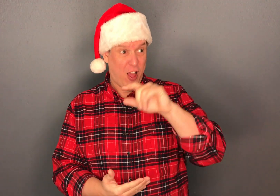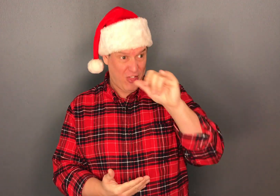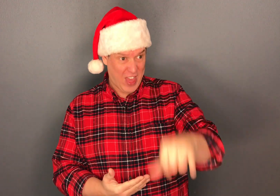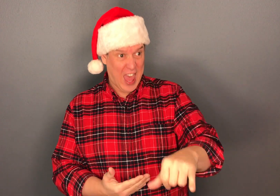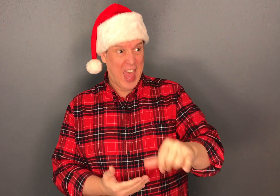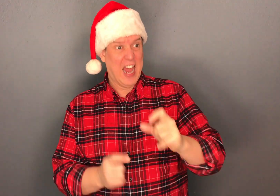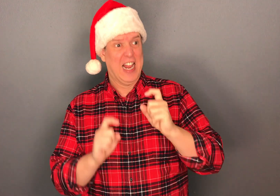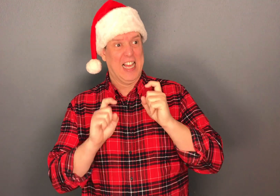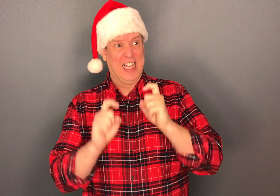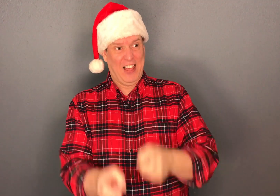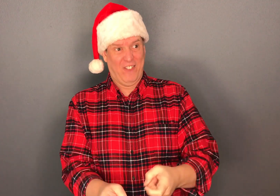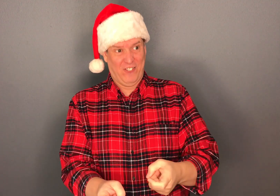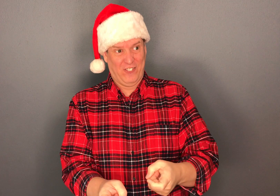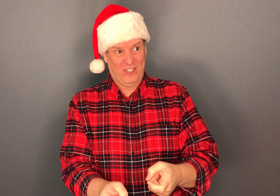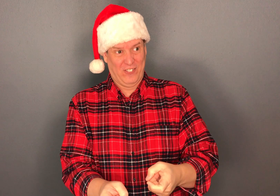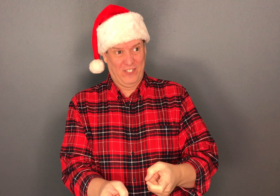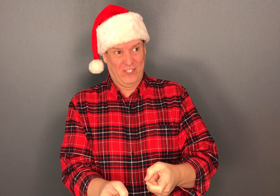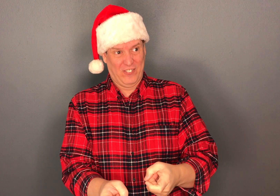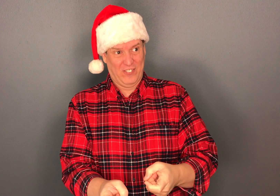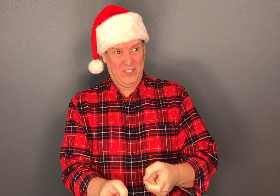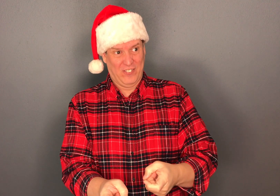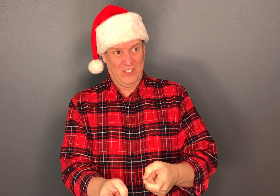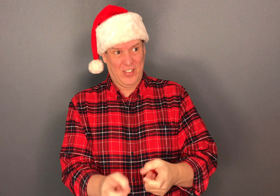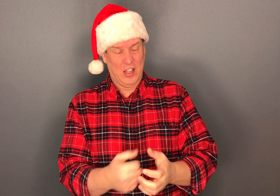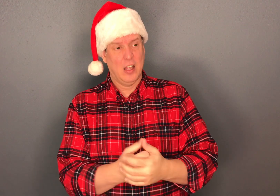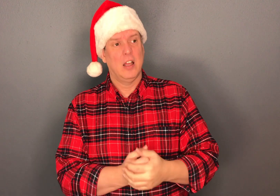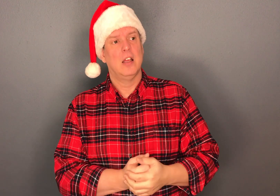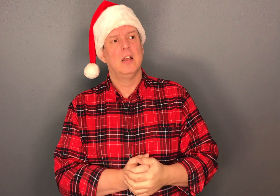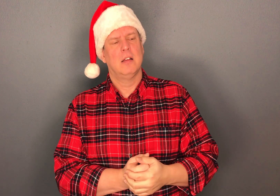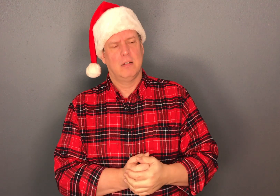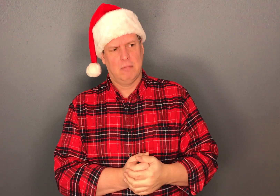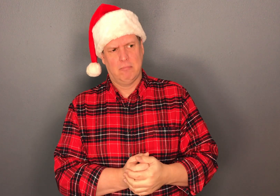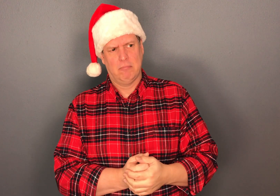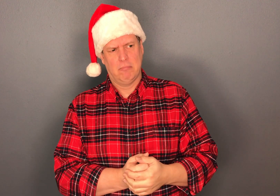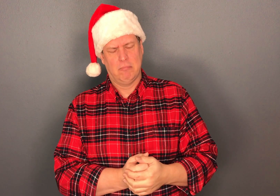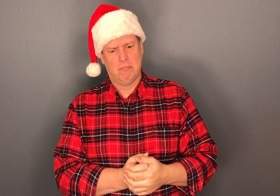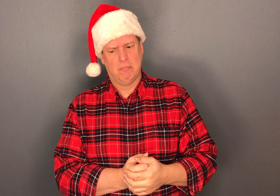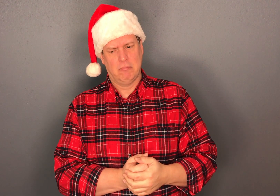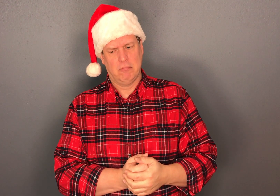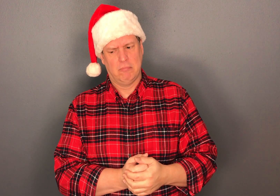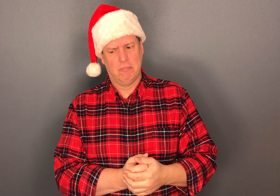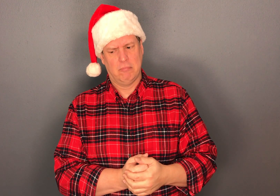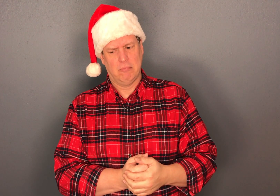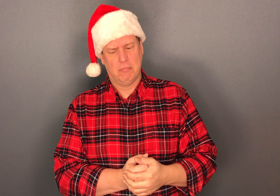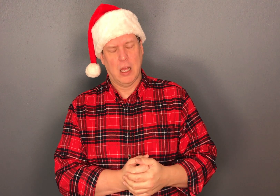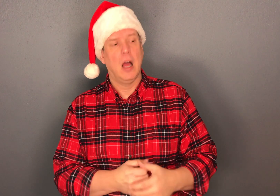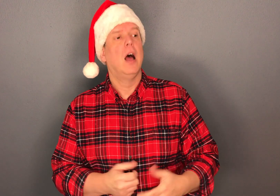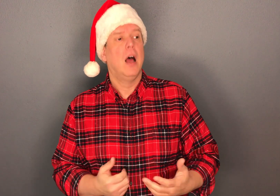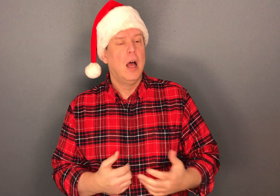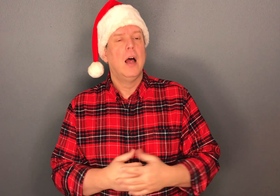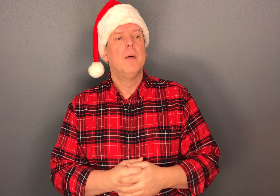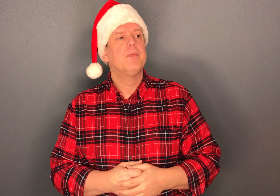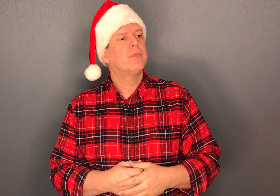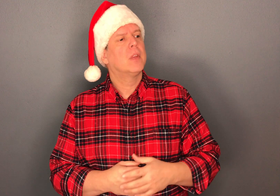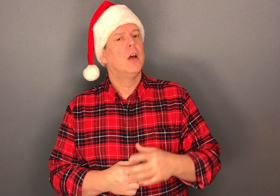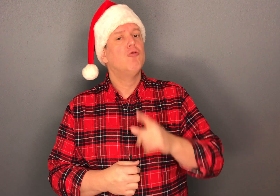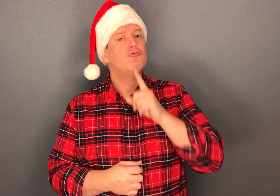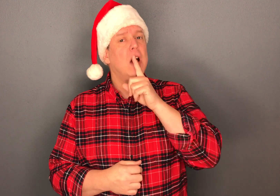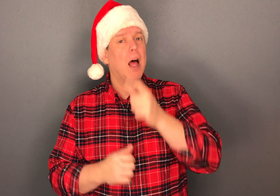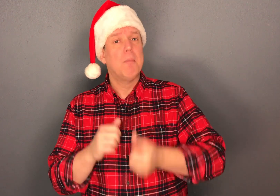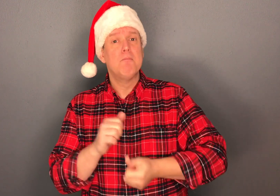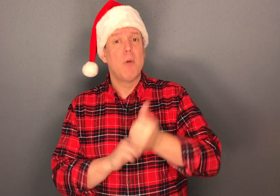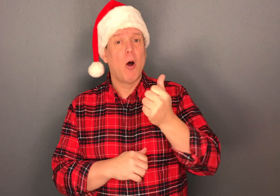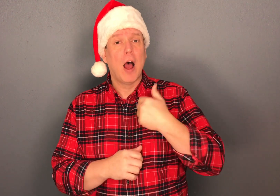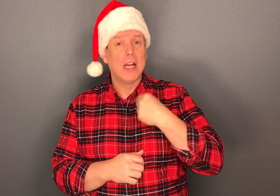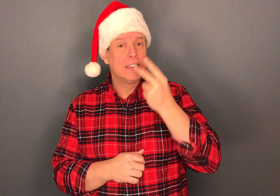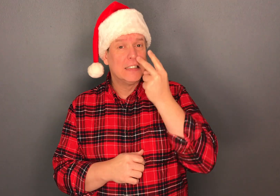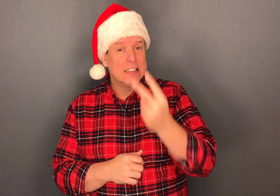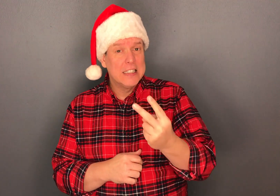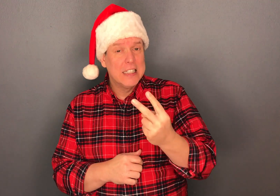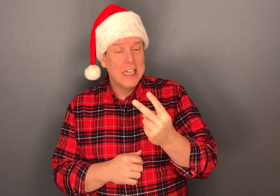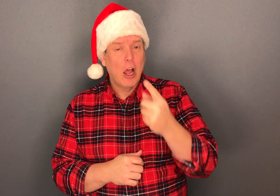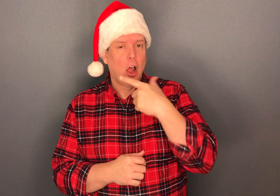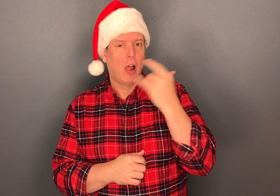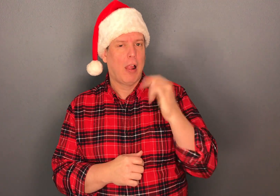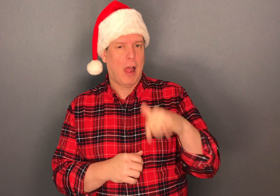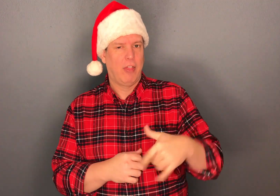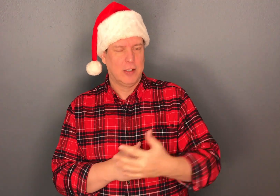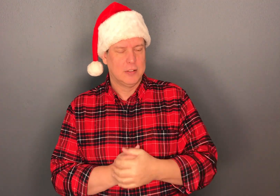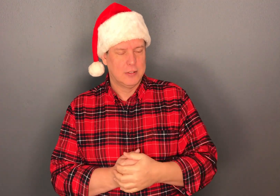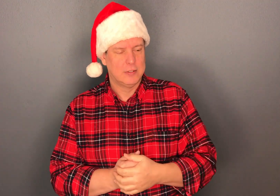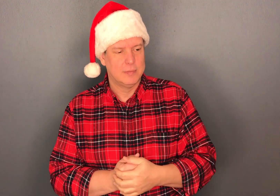"Thank you for that gift" also looks a little weird. really what